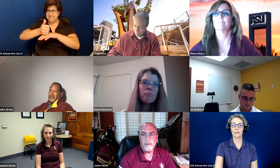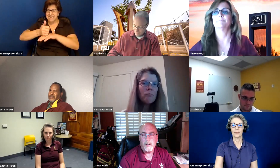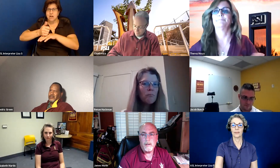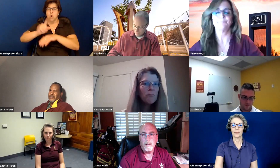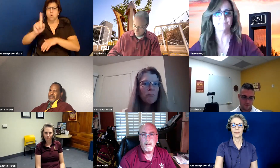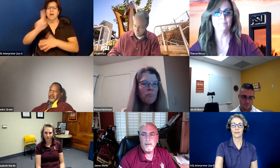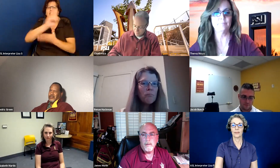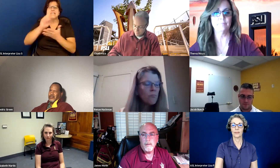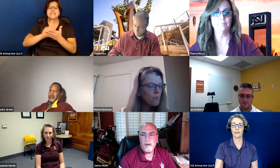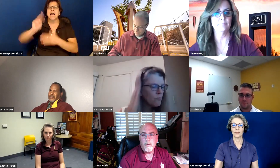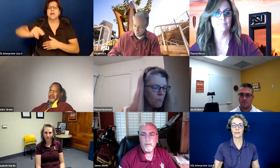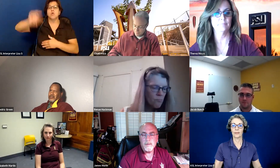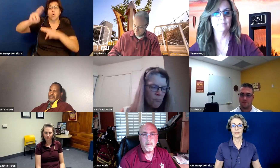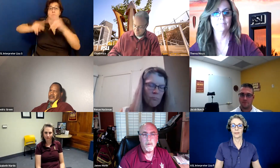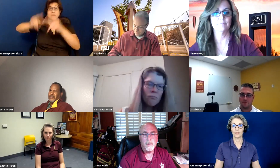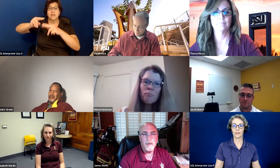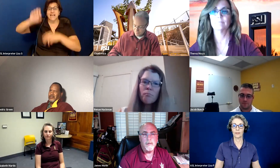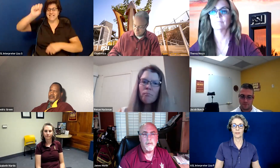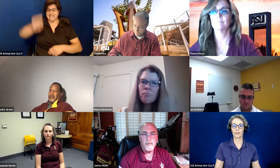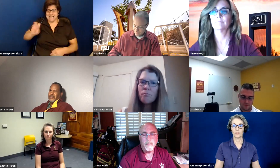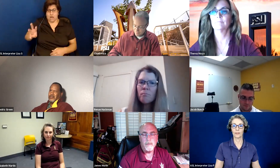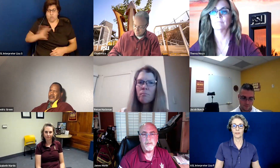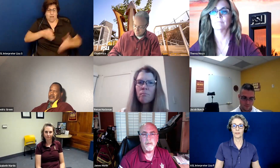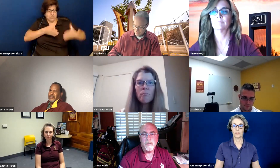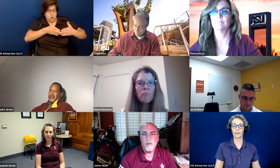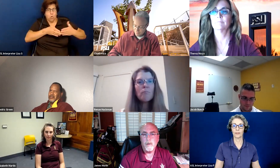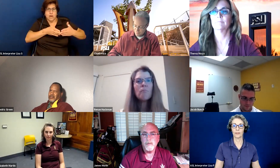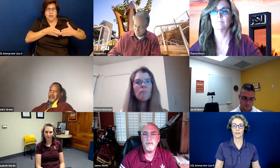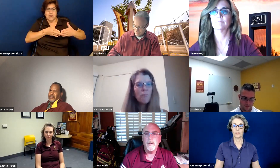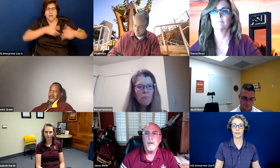at the Southwest corner of university and forest.